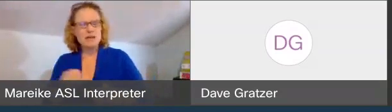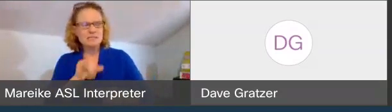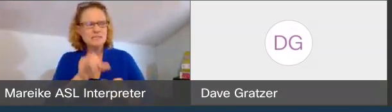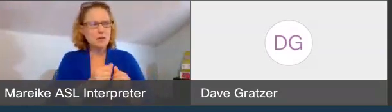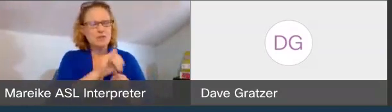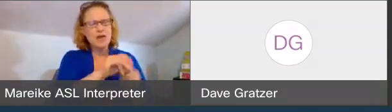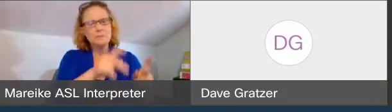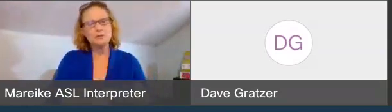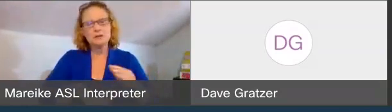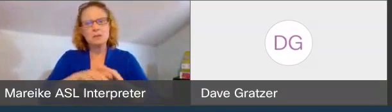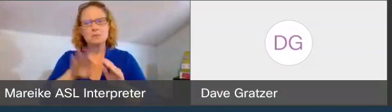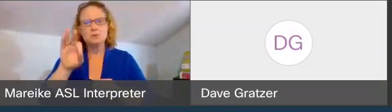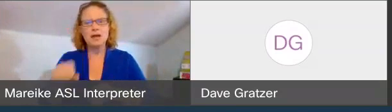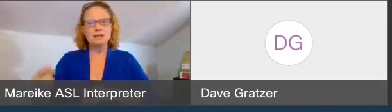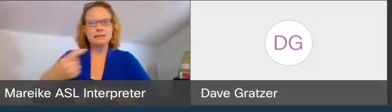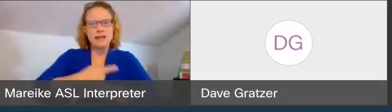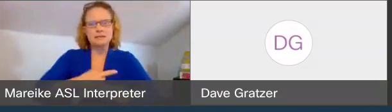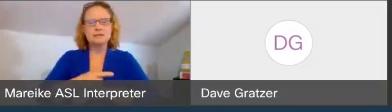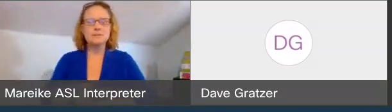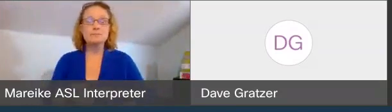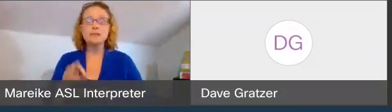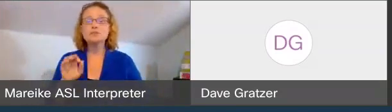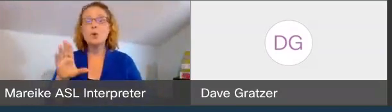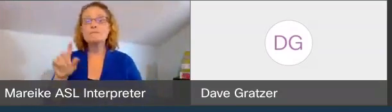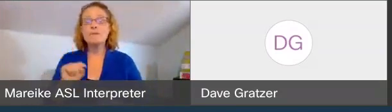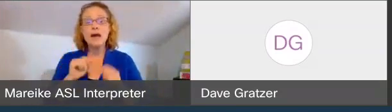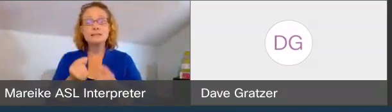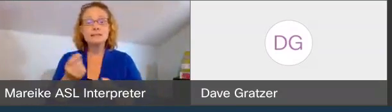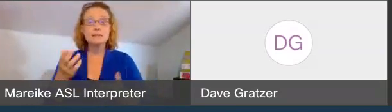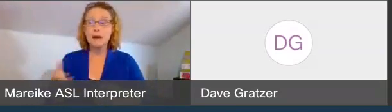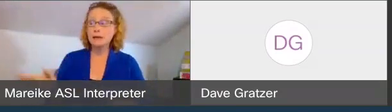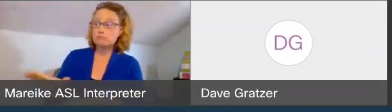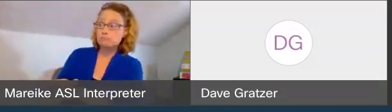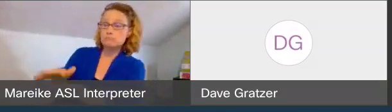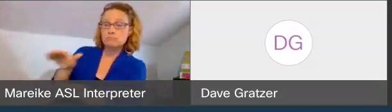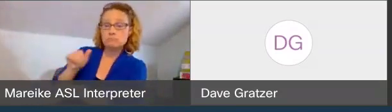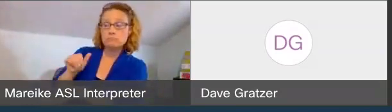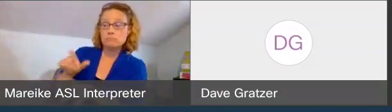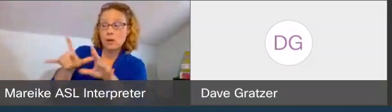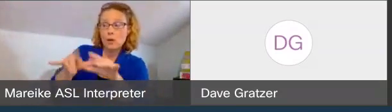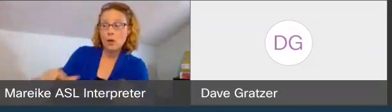90 days. So in FACT team might engage a call response team for example, if a client is missing,